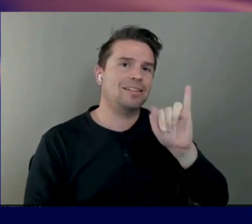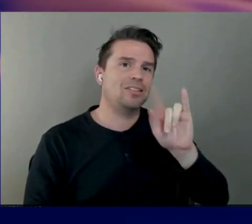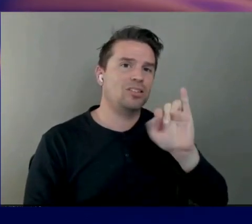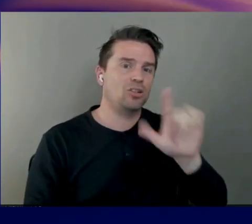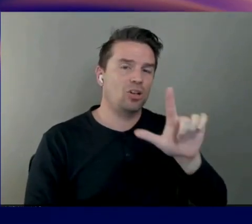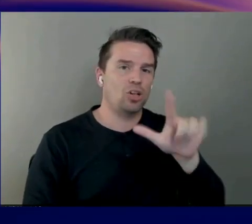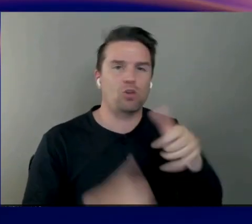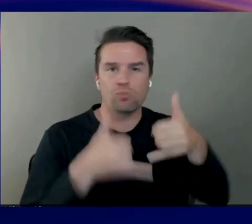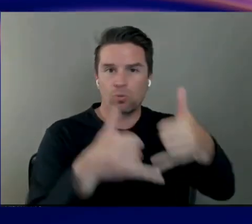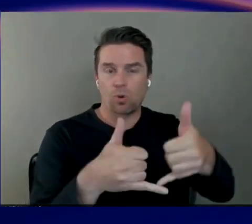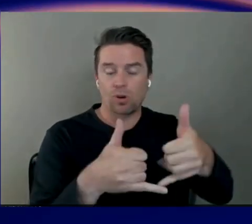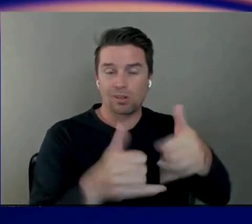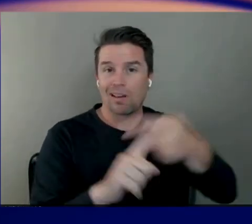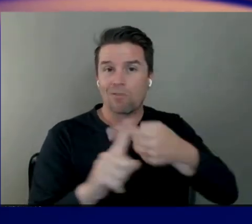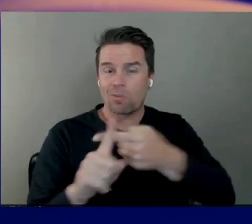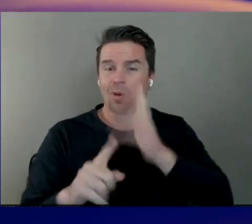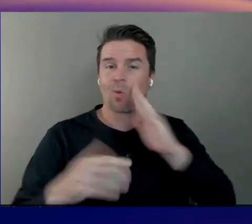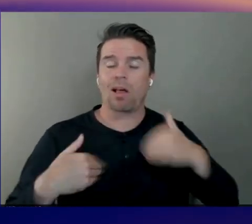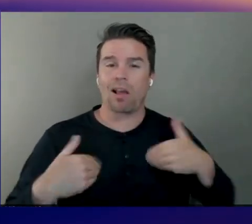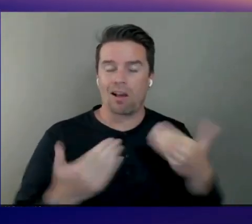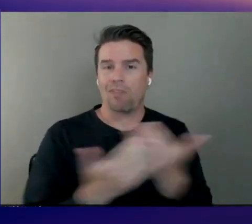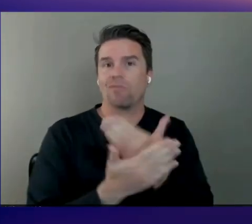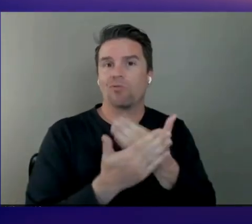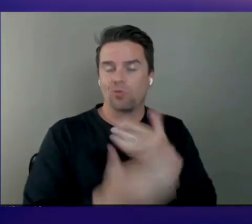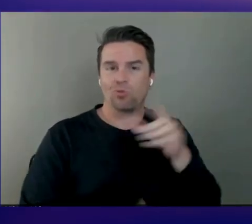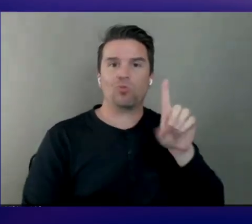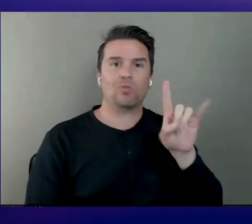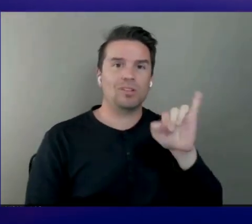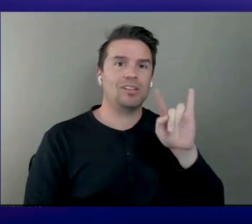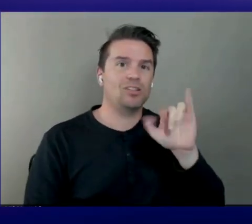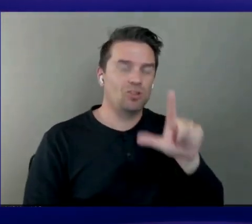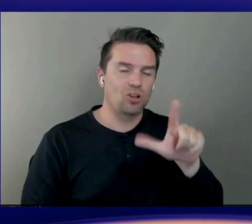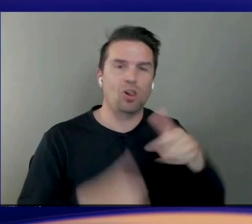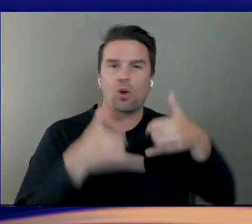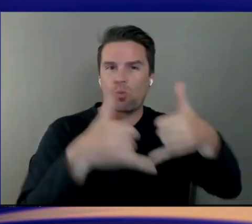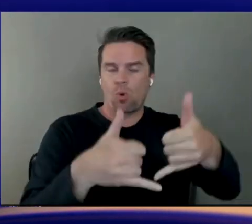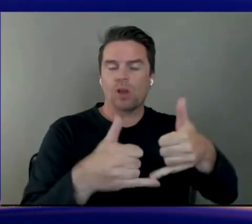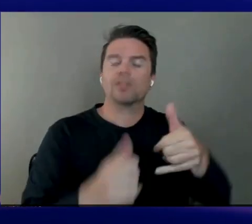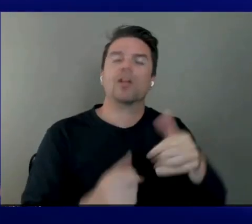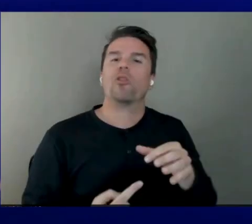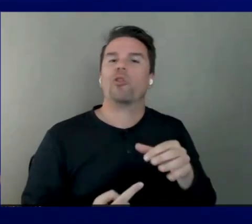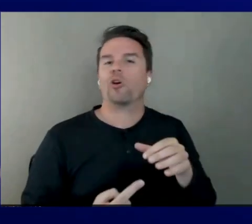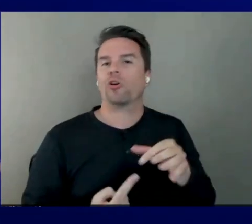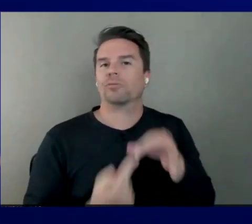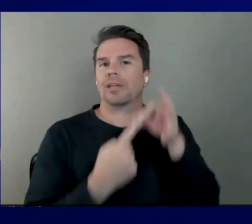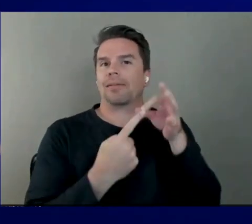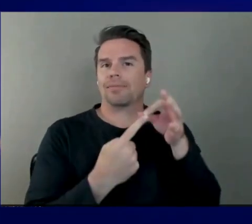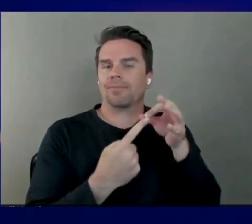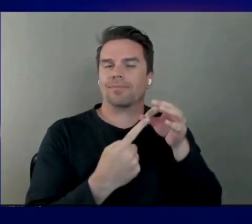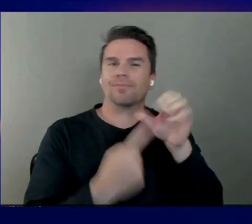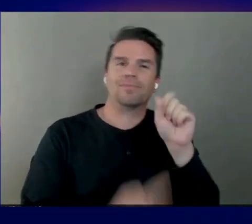for the open and the pro division. These are custom skins that you can apply to your virtual model. So as you train a new model, you can apply that skin.